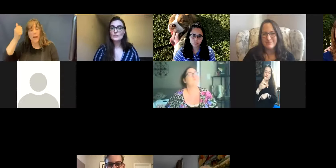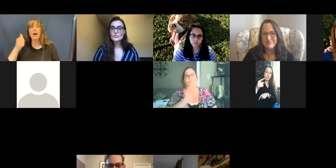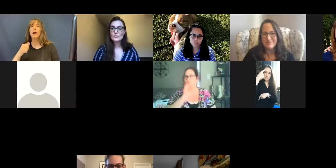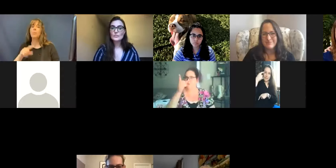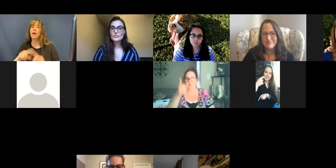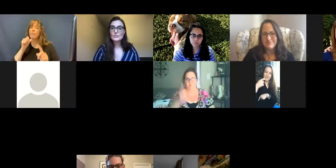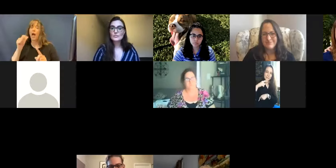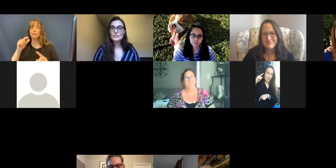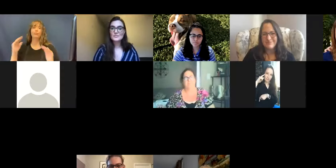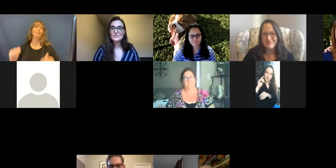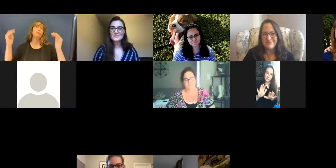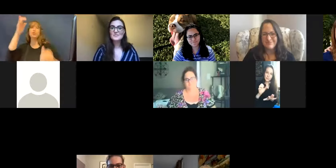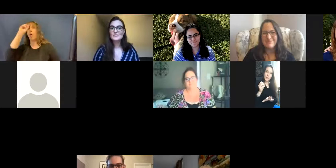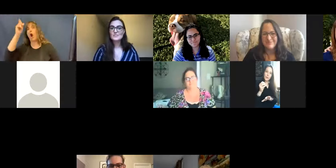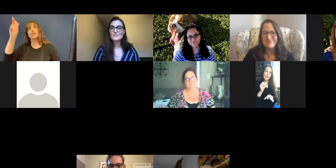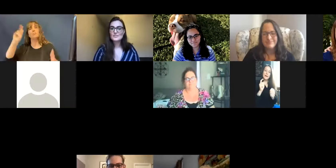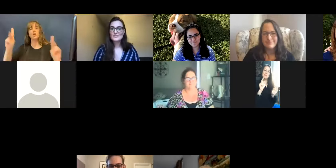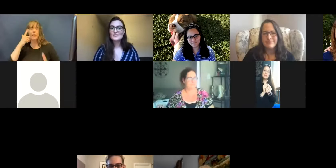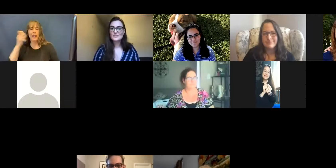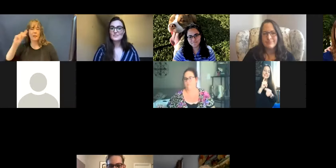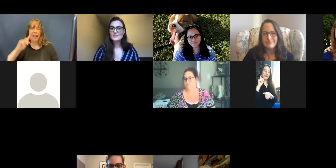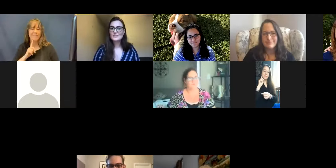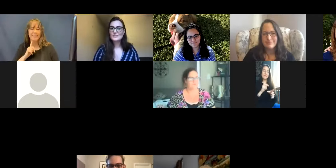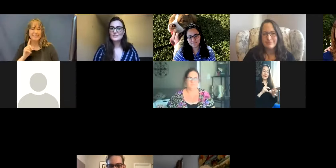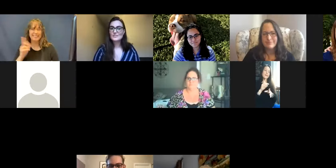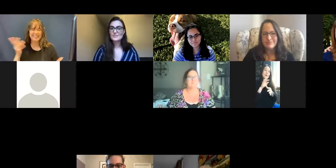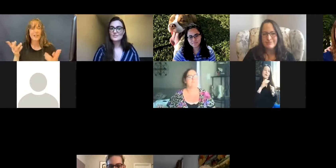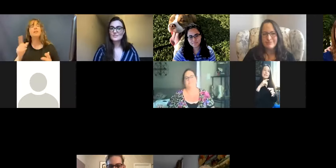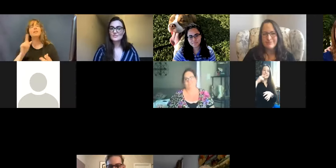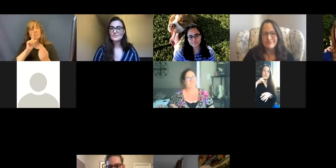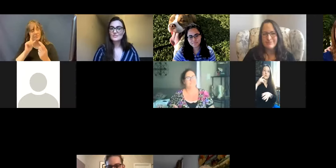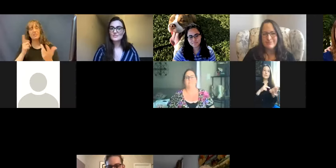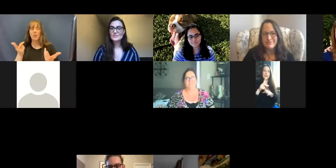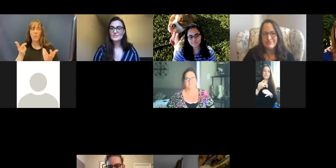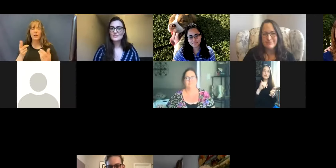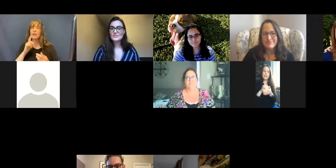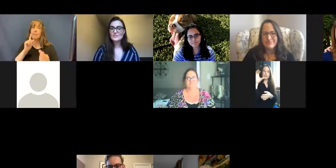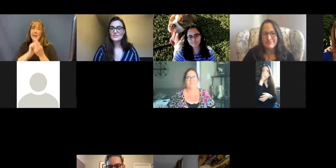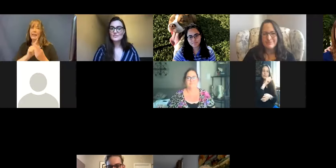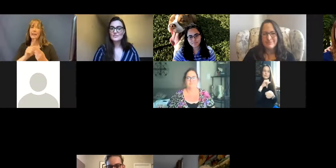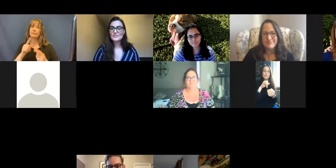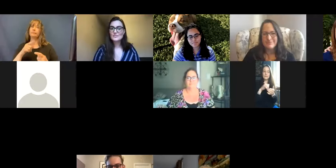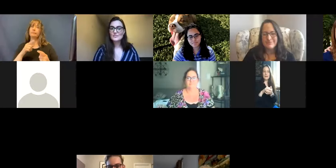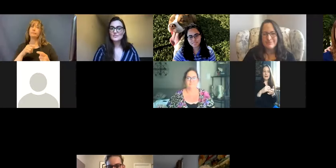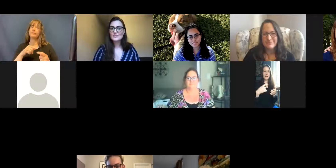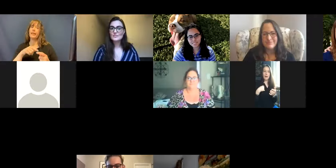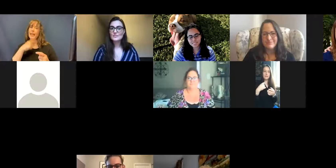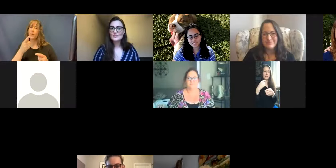just because I'm deaf. So meeting hearing professionals that assumed that I was some